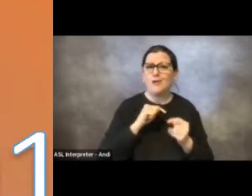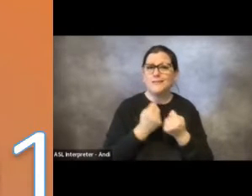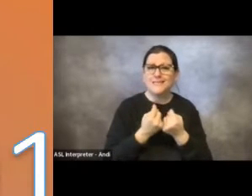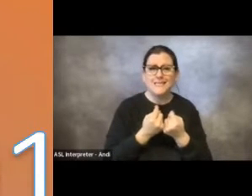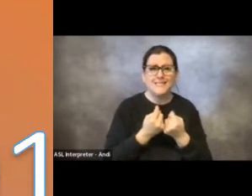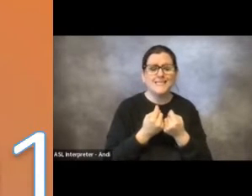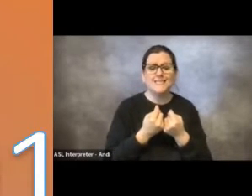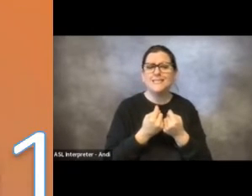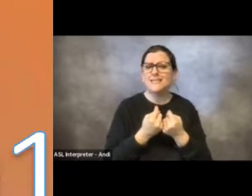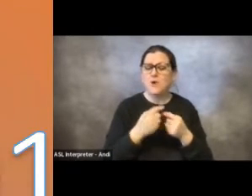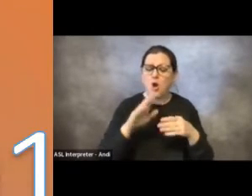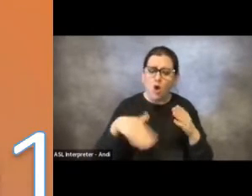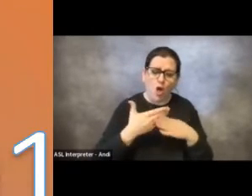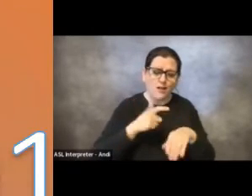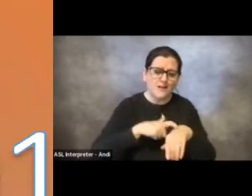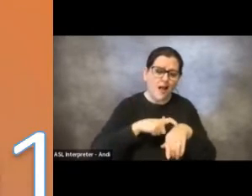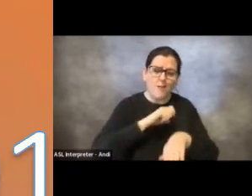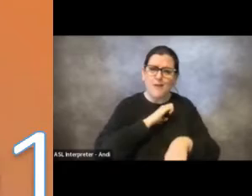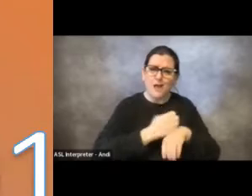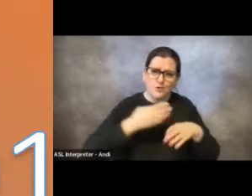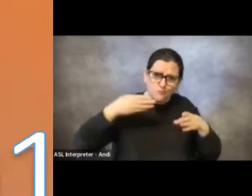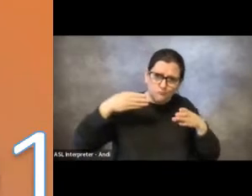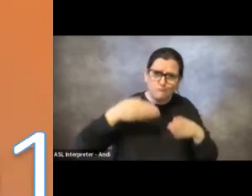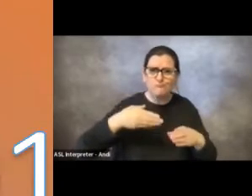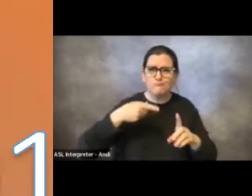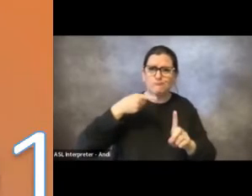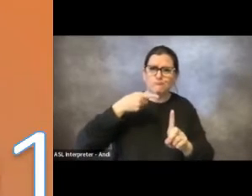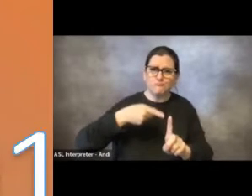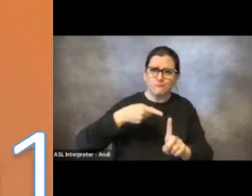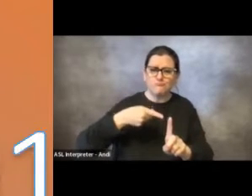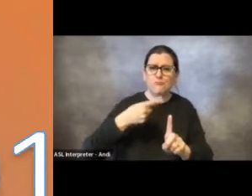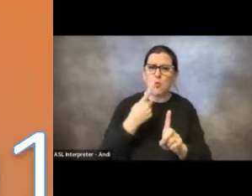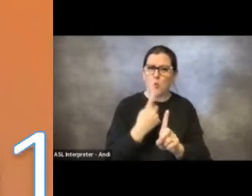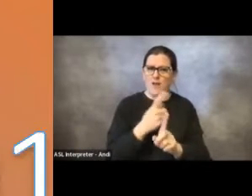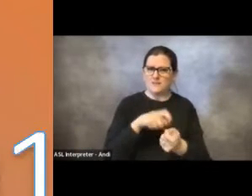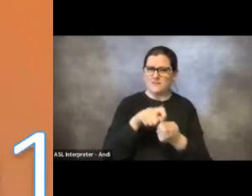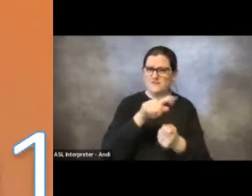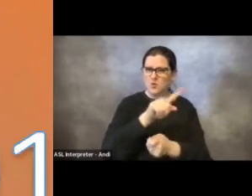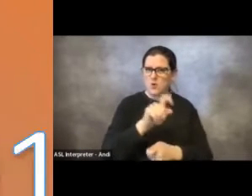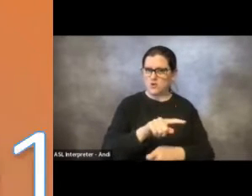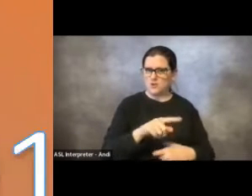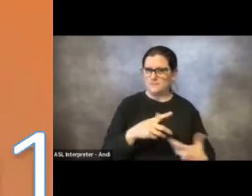of our time and all our all of our energy, trying to focus on one central question, how do we